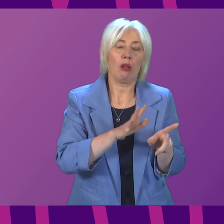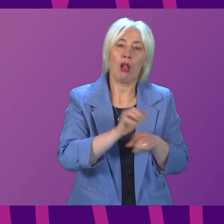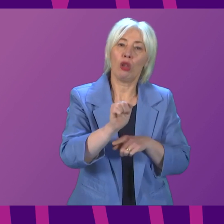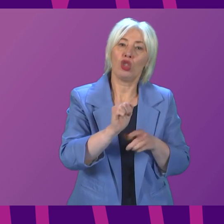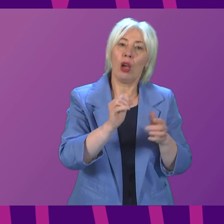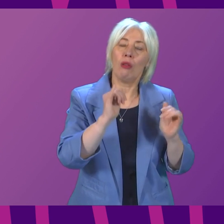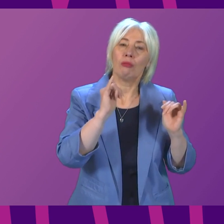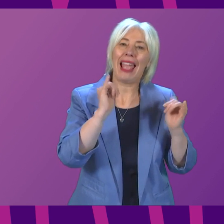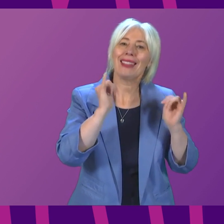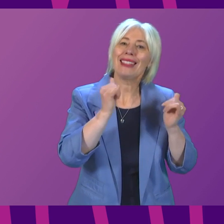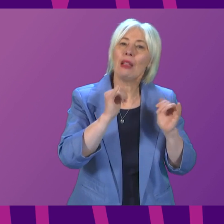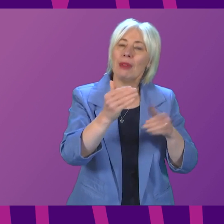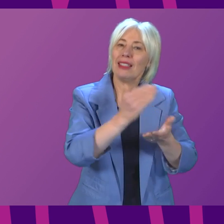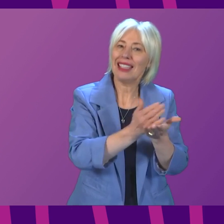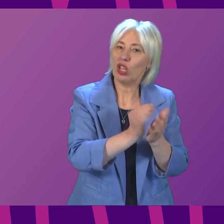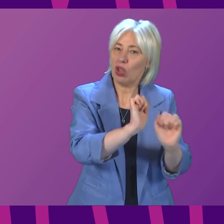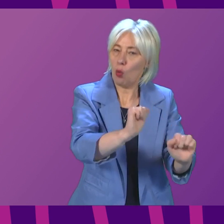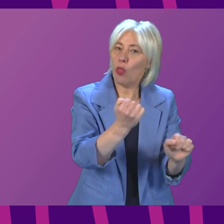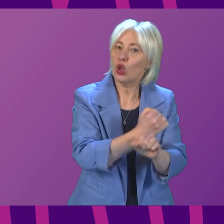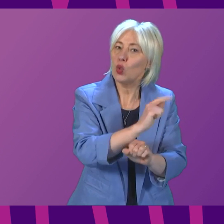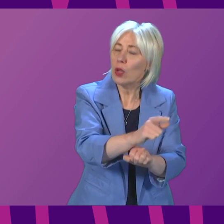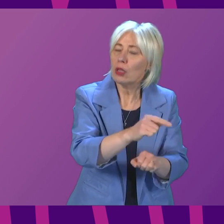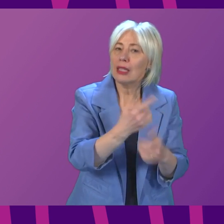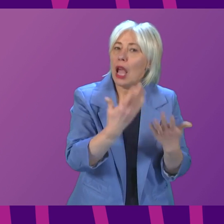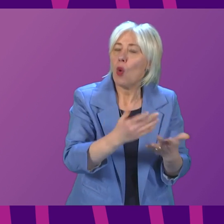I heard a lot about the work that it is doing with people who have been struggling—for